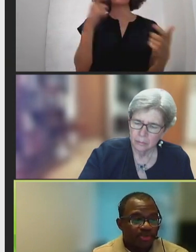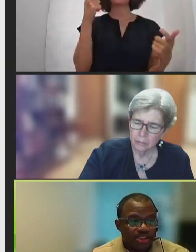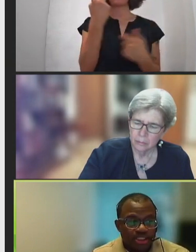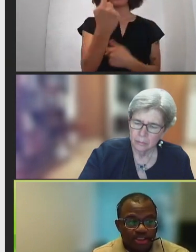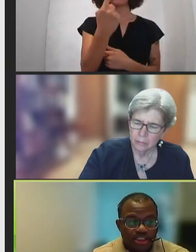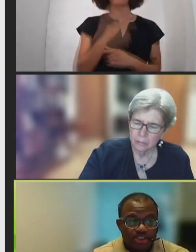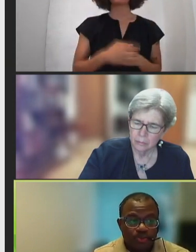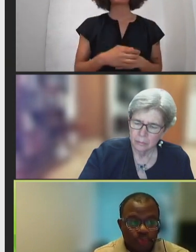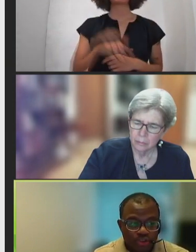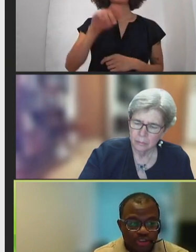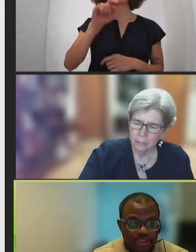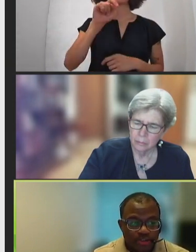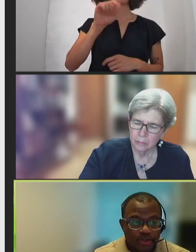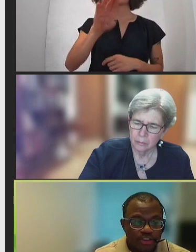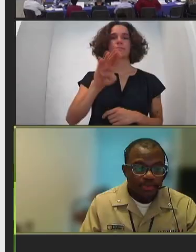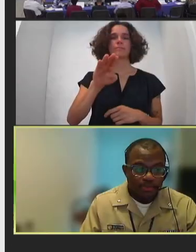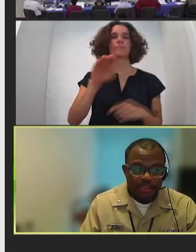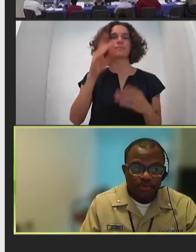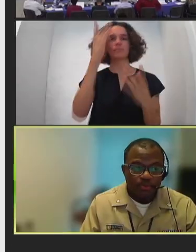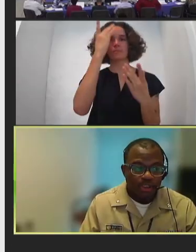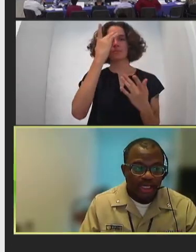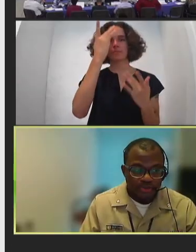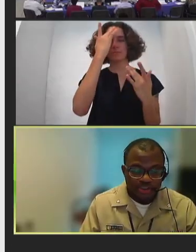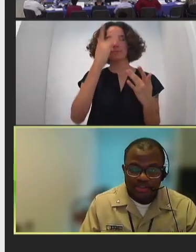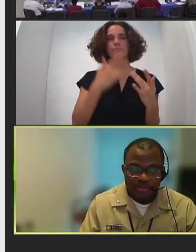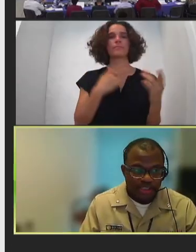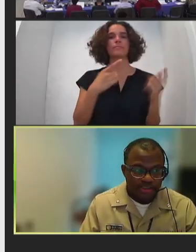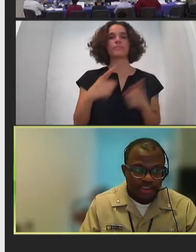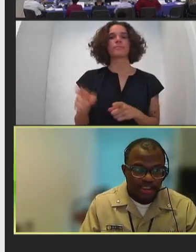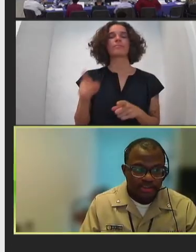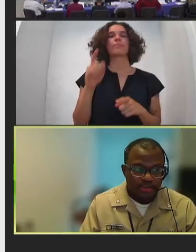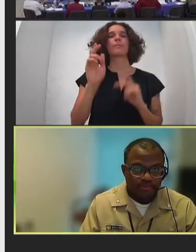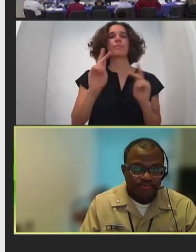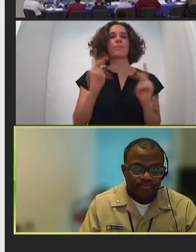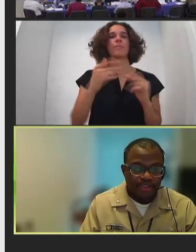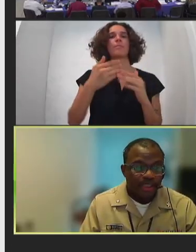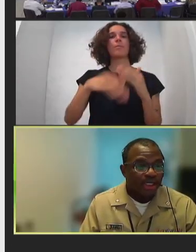disease disproportionately occurs among people born outside the United States.